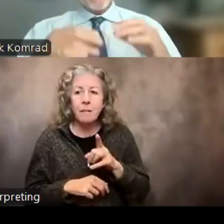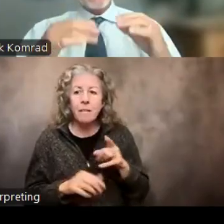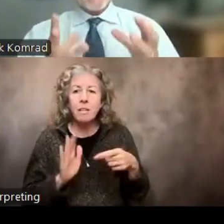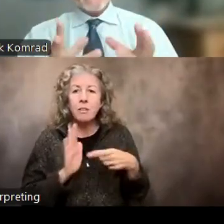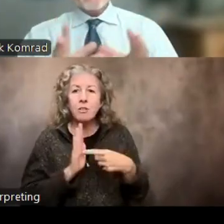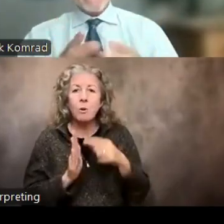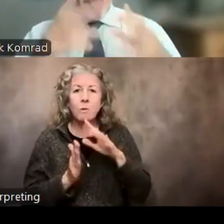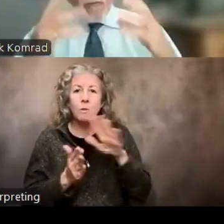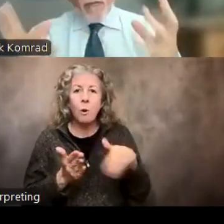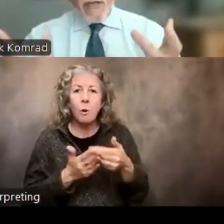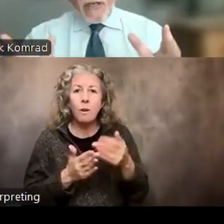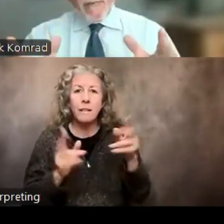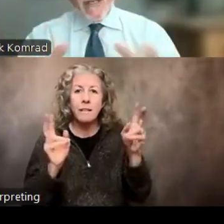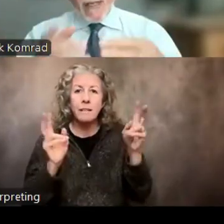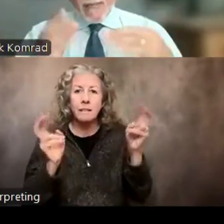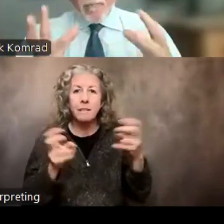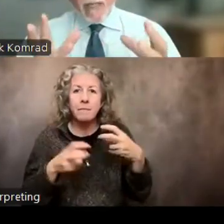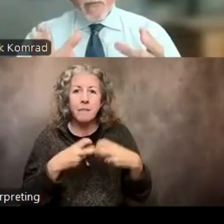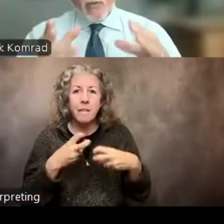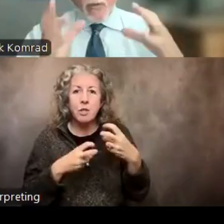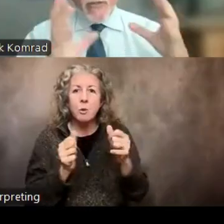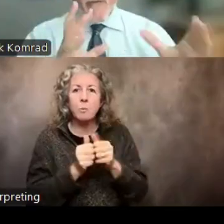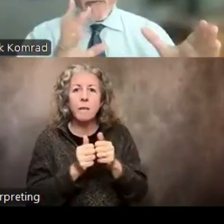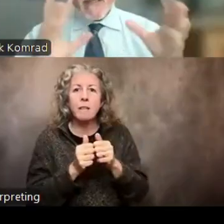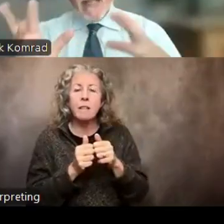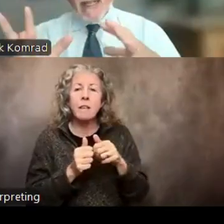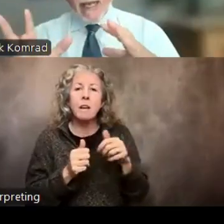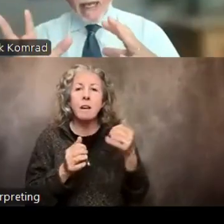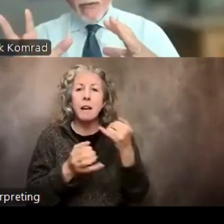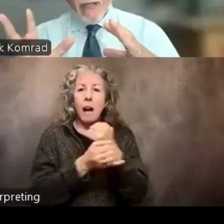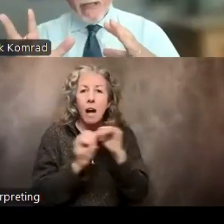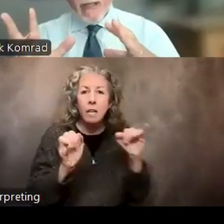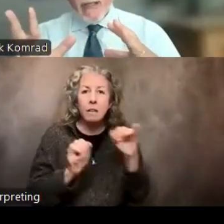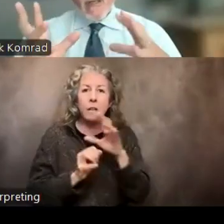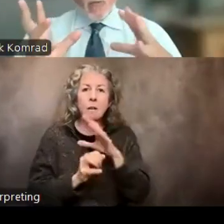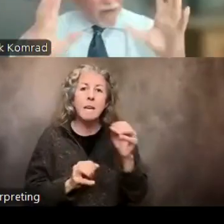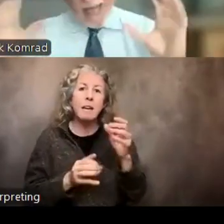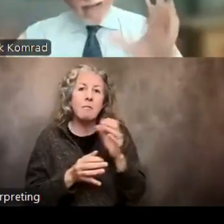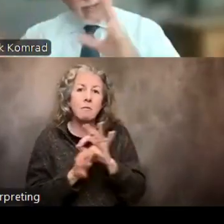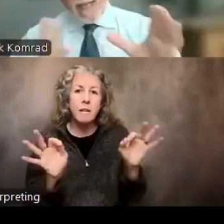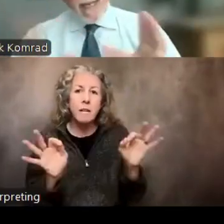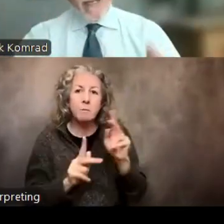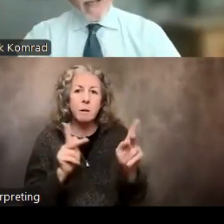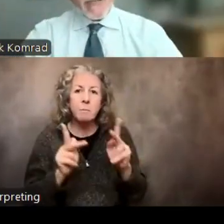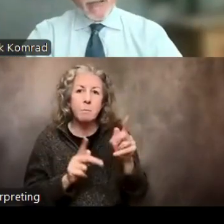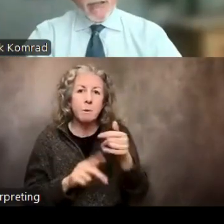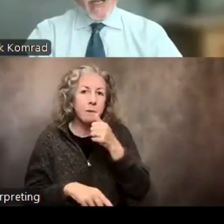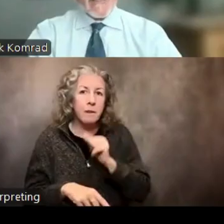autonomy and freedom that people who are suffering psychiatrically, whether they have a somatic illness or not,